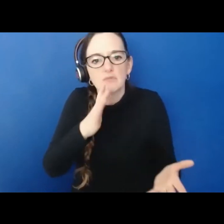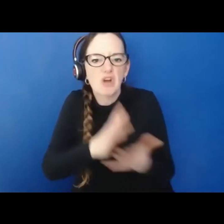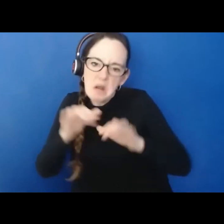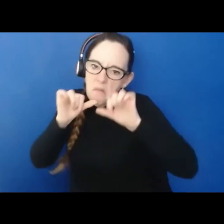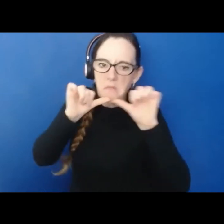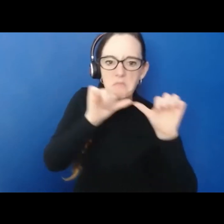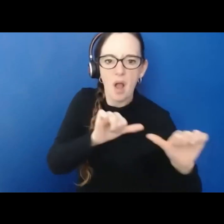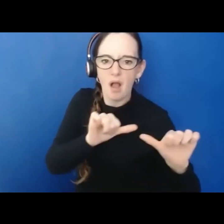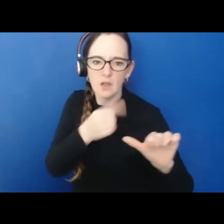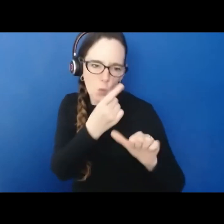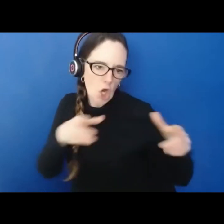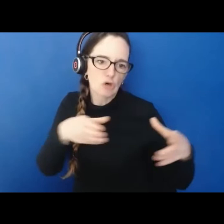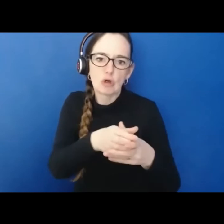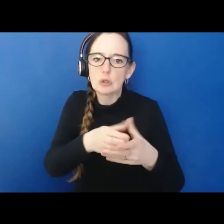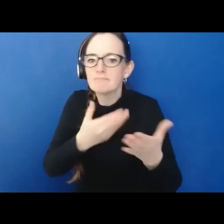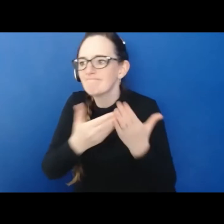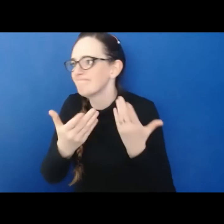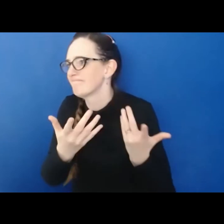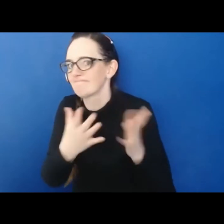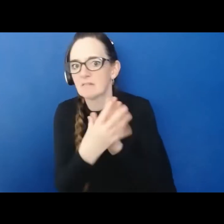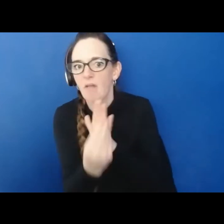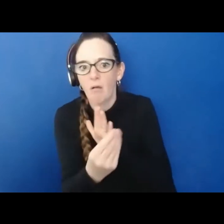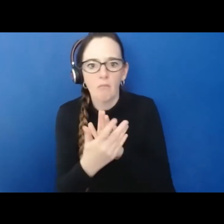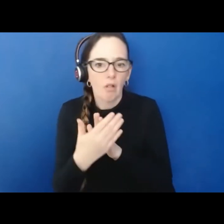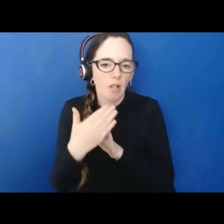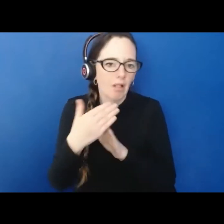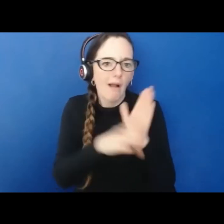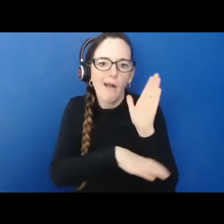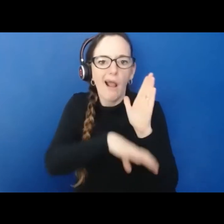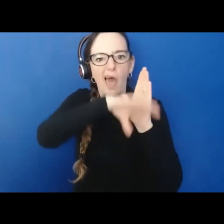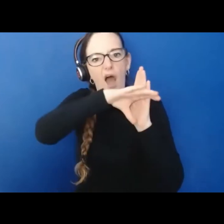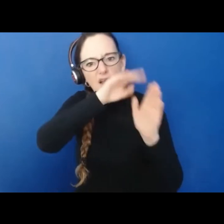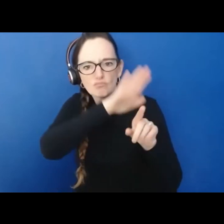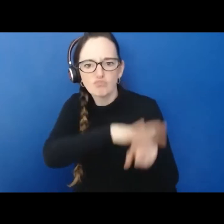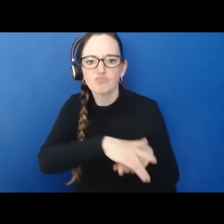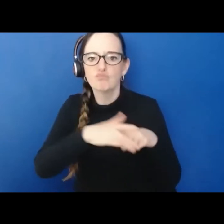And so, these are the people that we particularly wanted to work with at the beginning or at